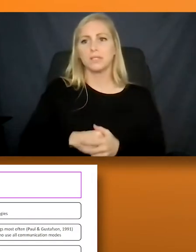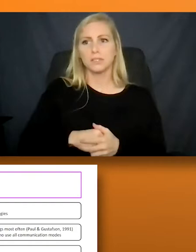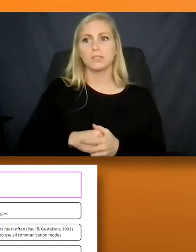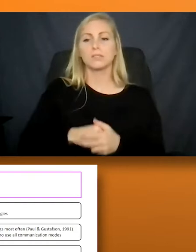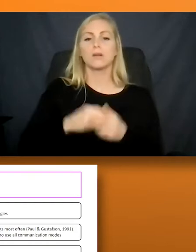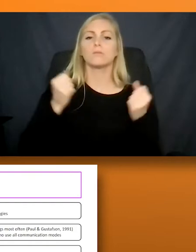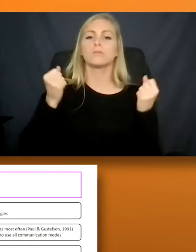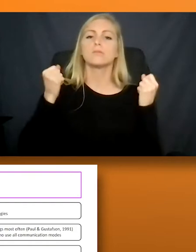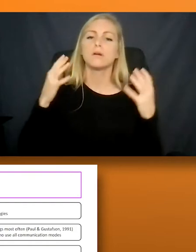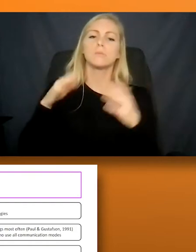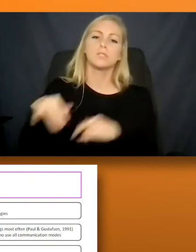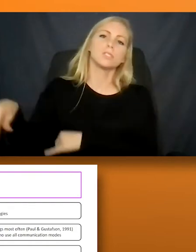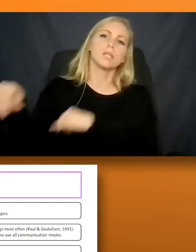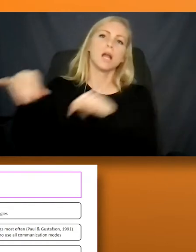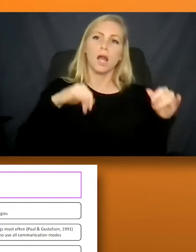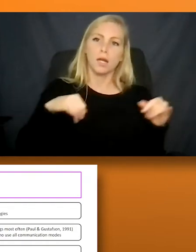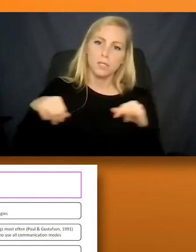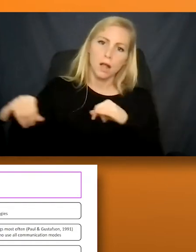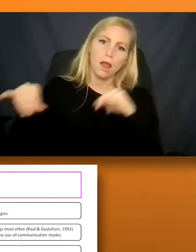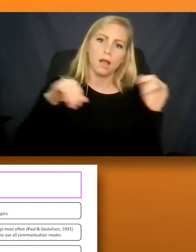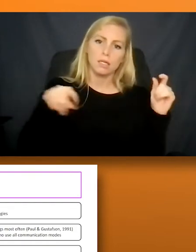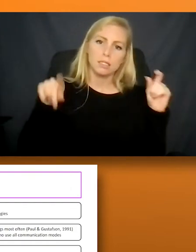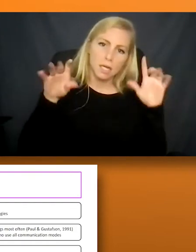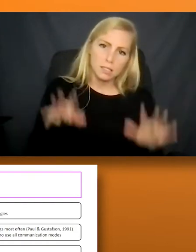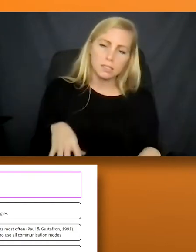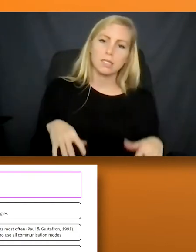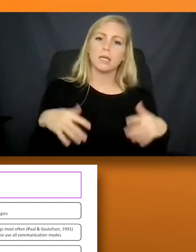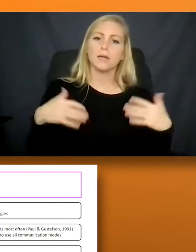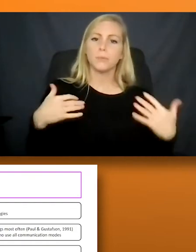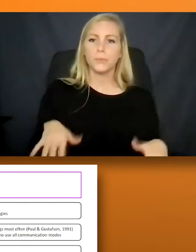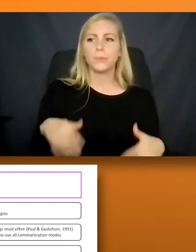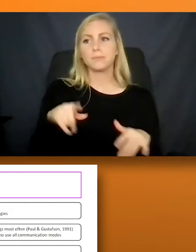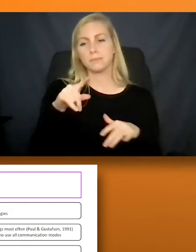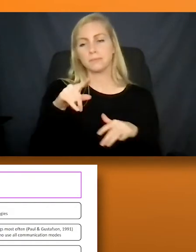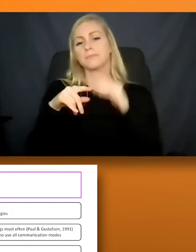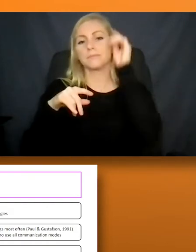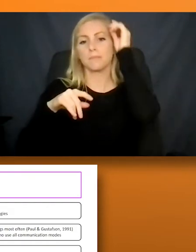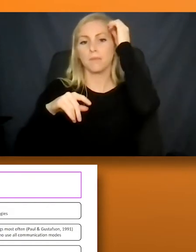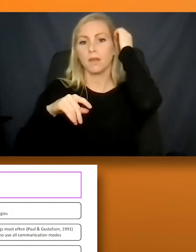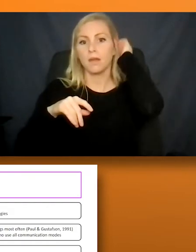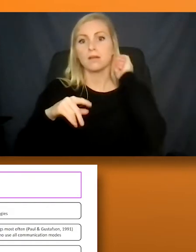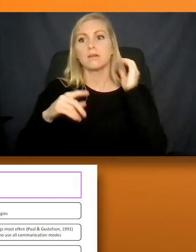So we do so much standardized testing these days, and we do--you know, we've been testing at this level.